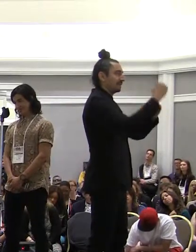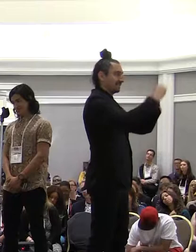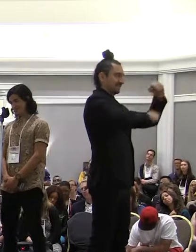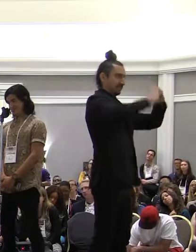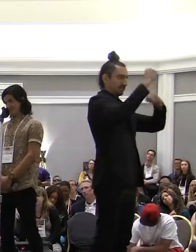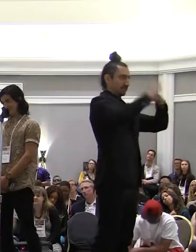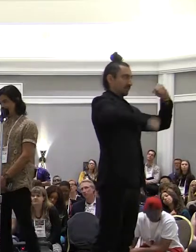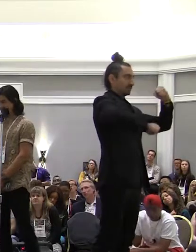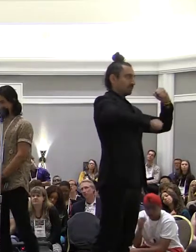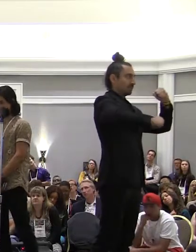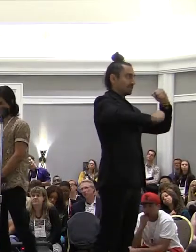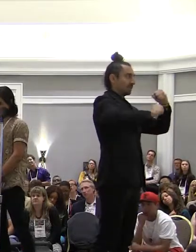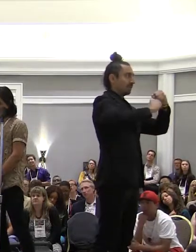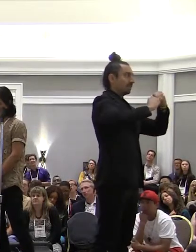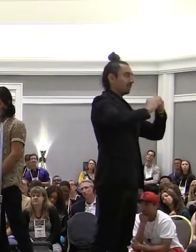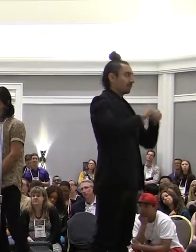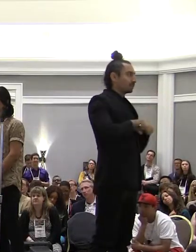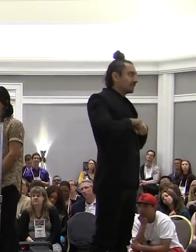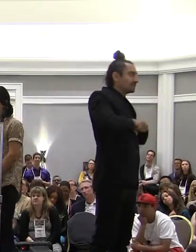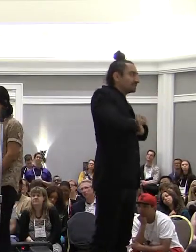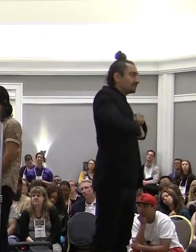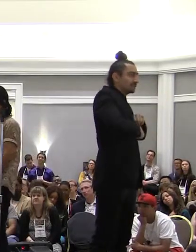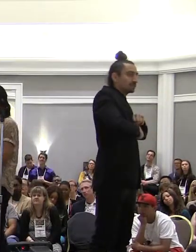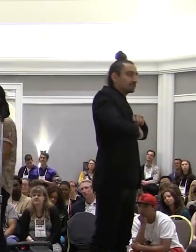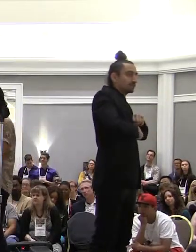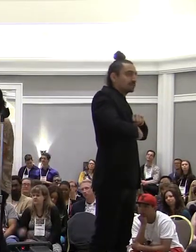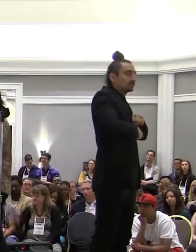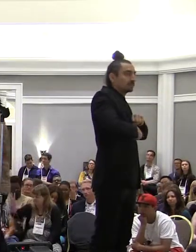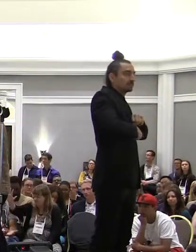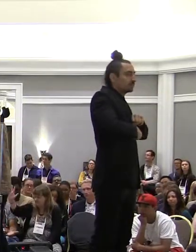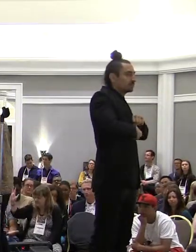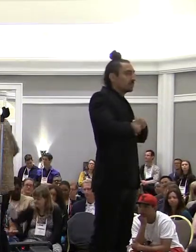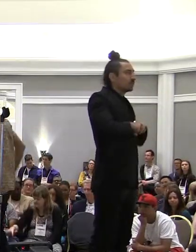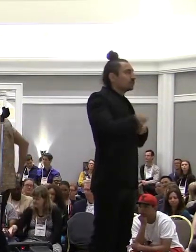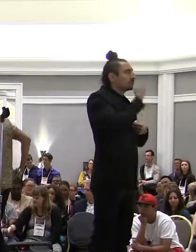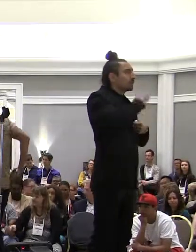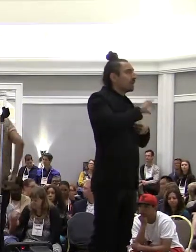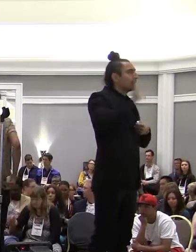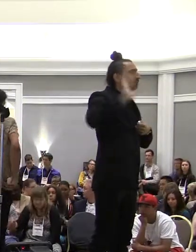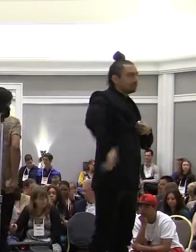So I would like to invite everybody to take a hand of the person who is maybe next to them.